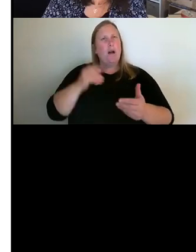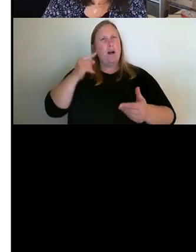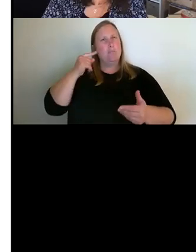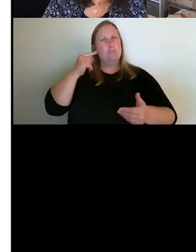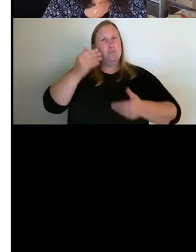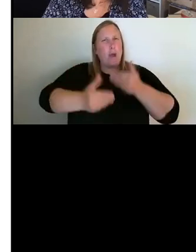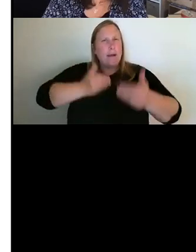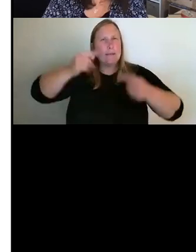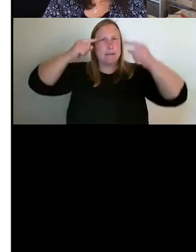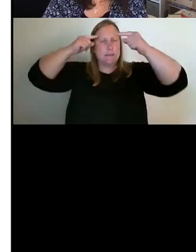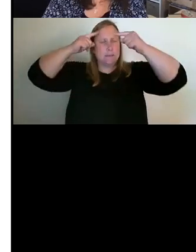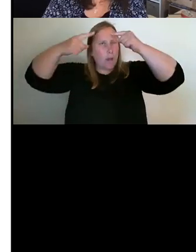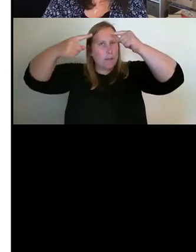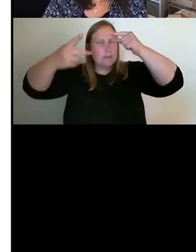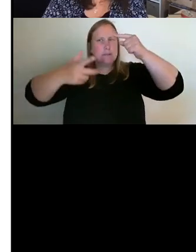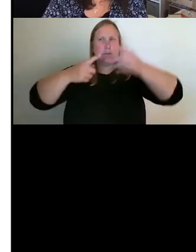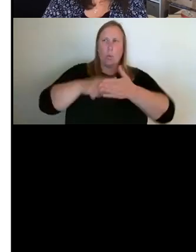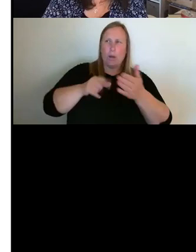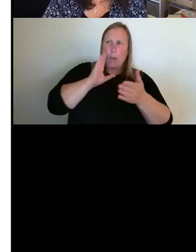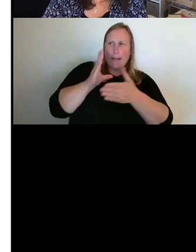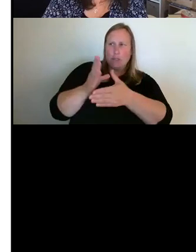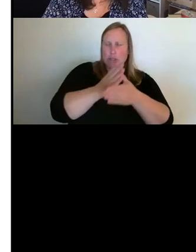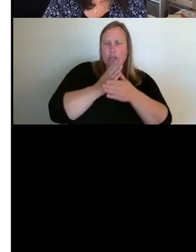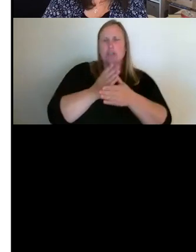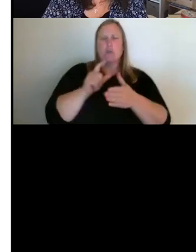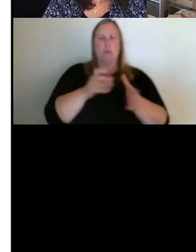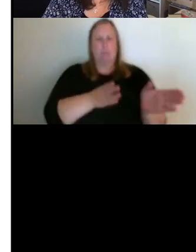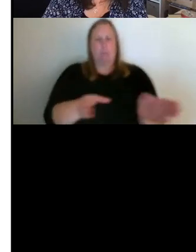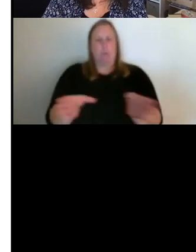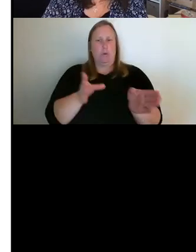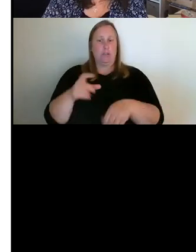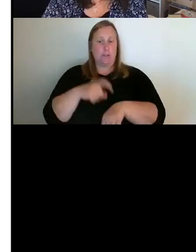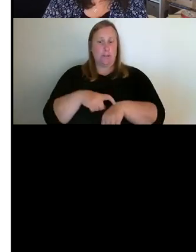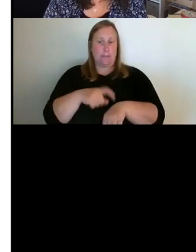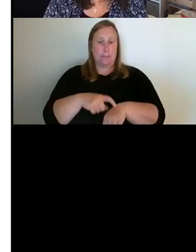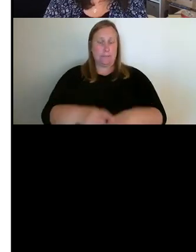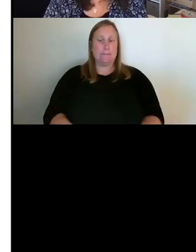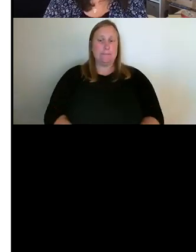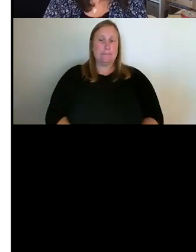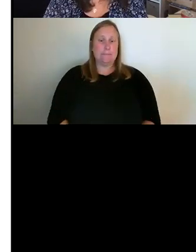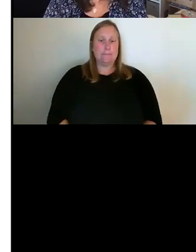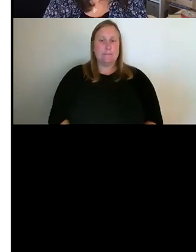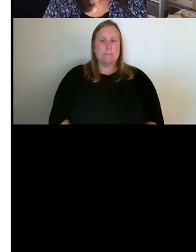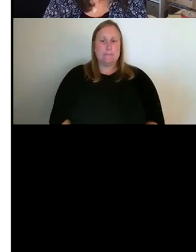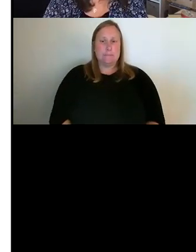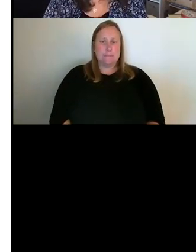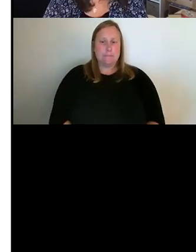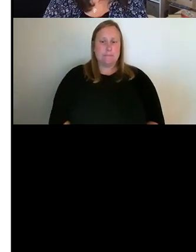going to share, so that preparation time can be very helpful for them as well. We are going to move to another group that, again,